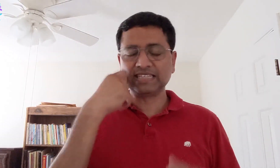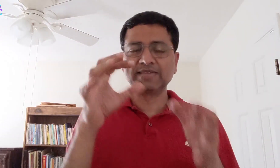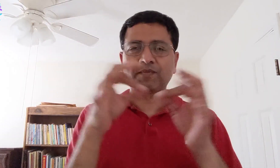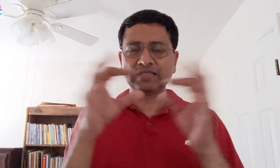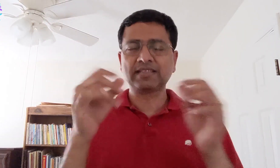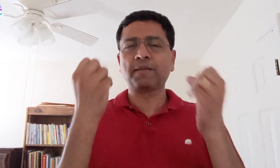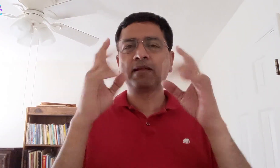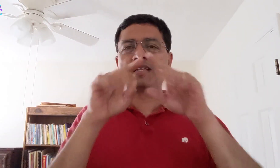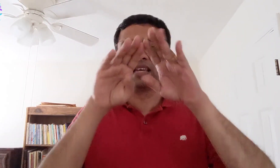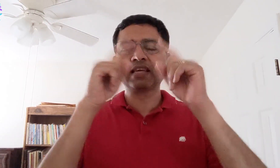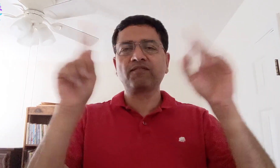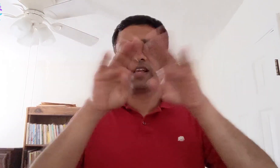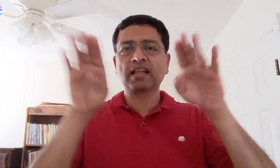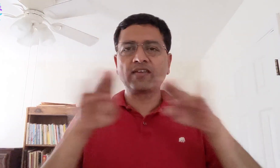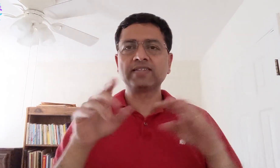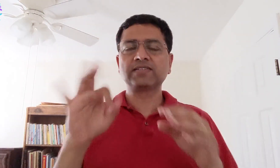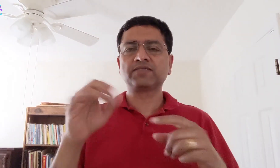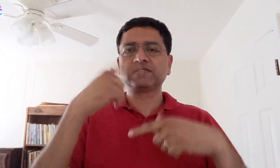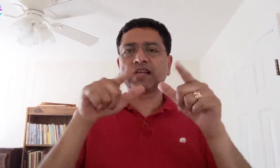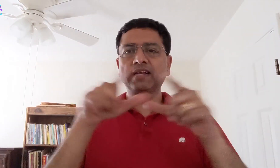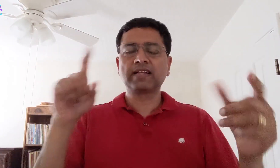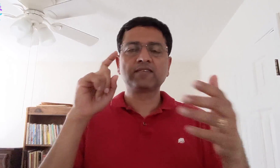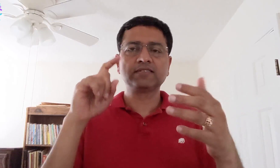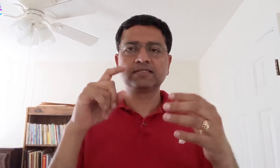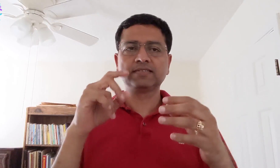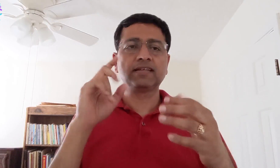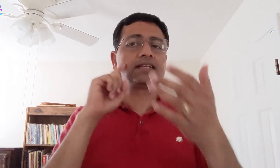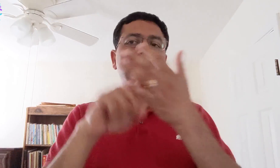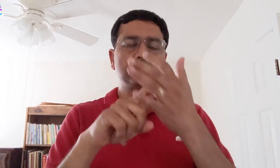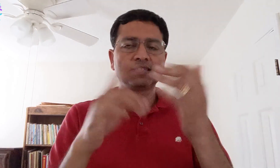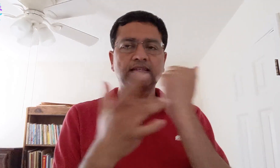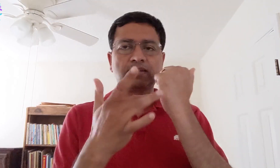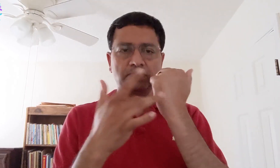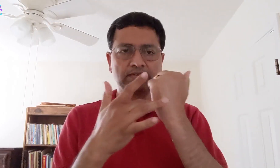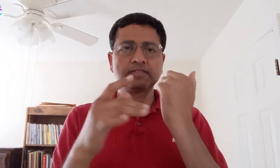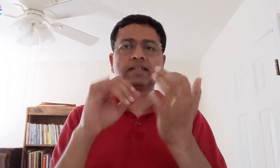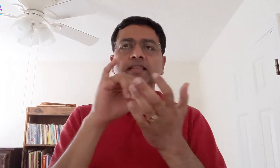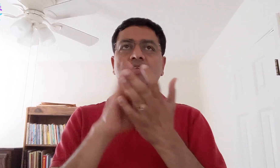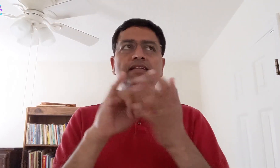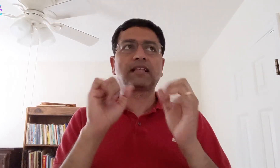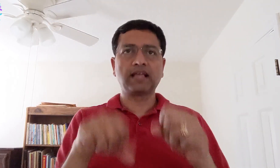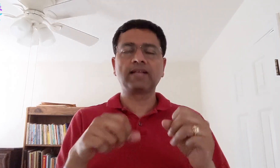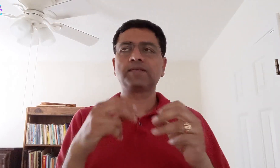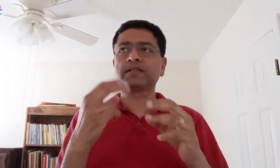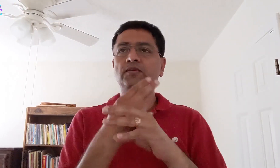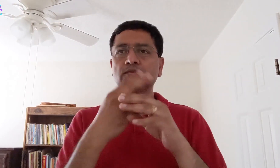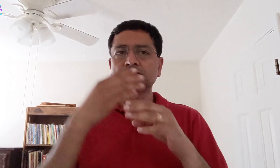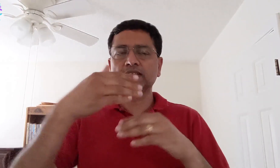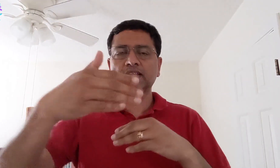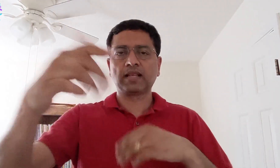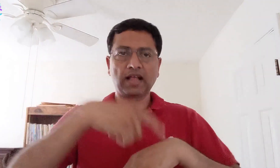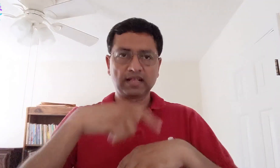As I just mentioned, there are a lot of levels to technology doing sign language recognition being developed over time.